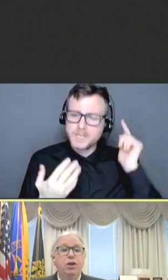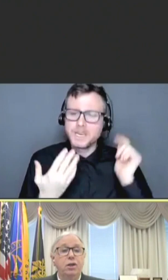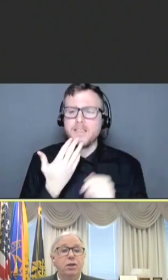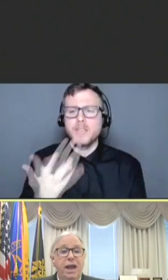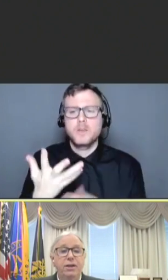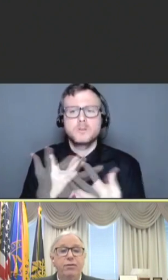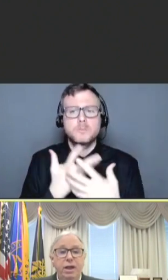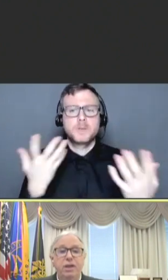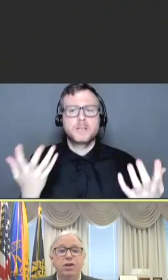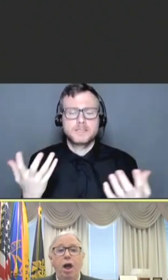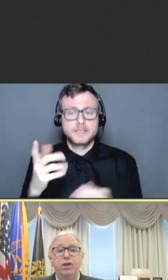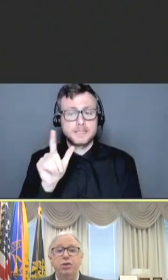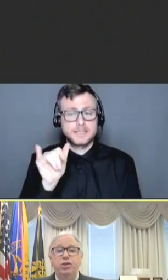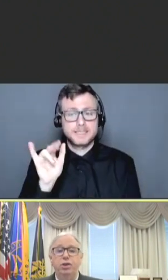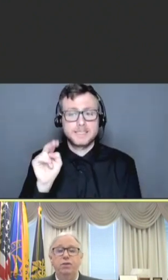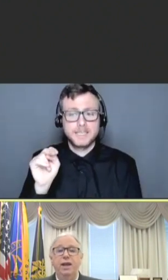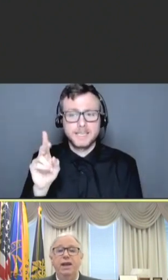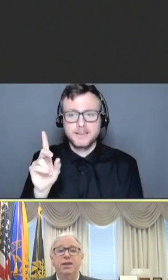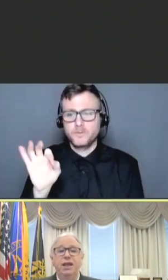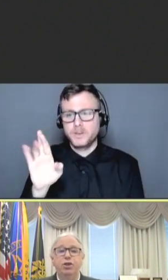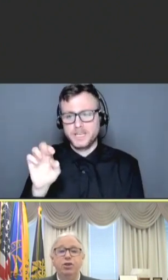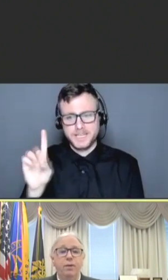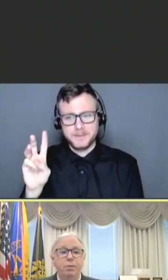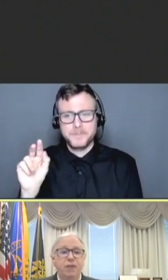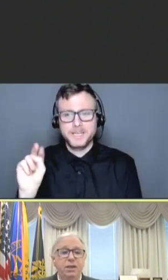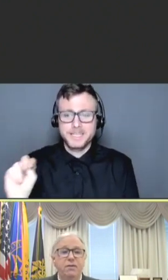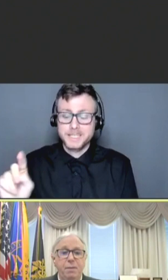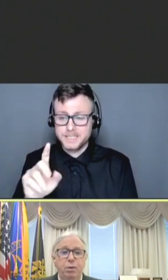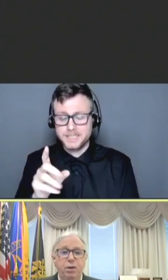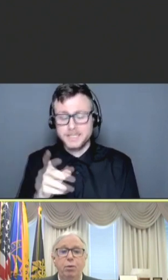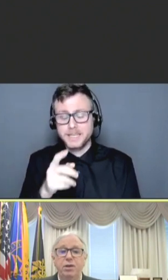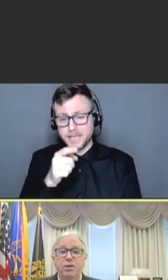Dr. Len Friedland also served as an industry representative member. I want